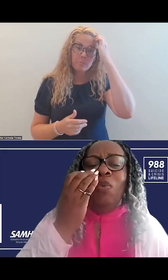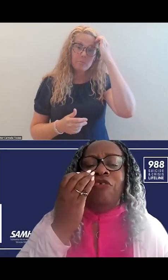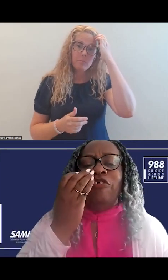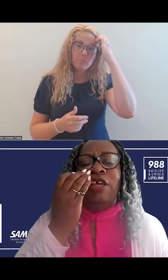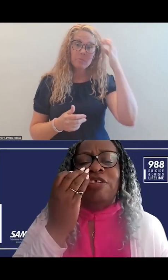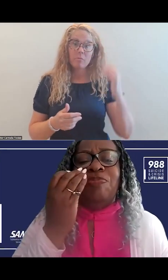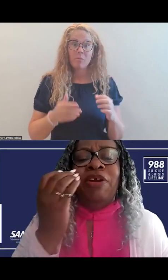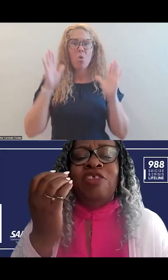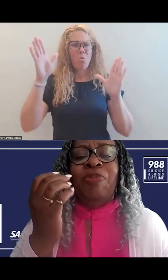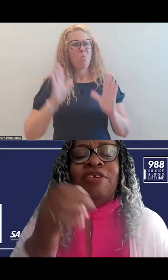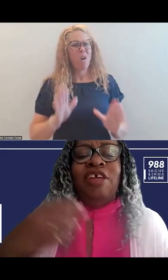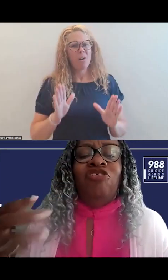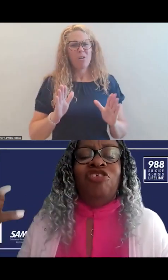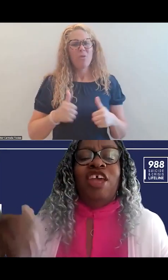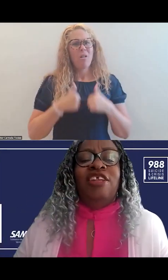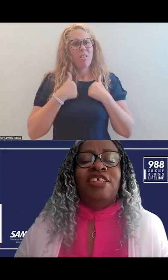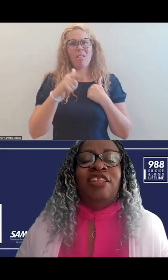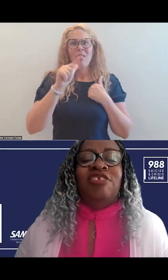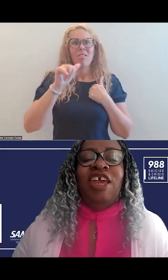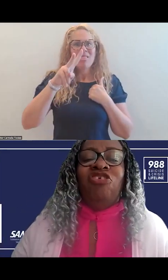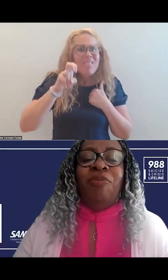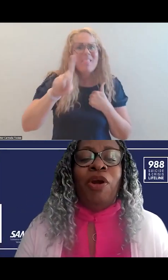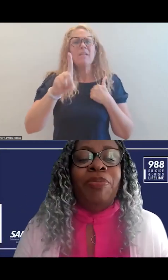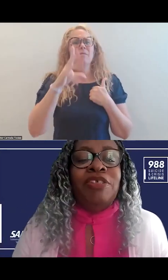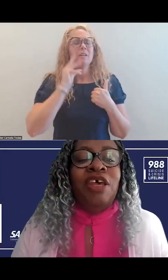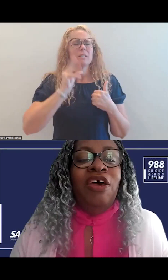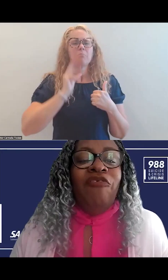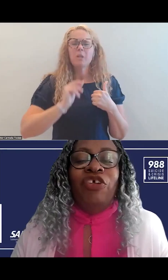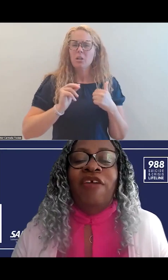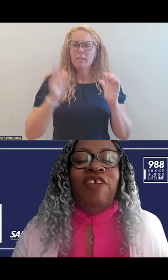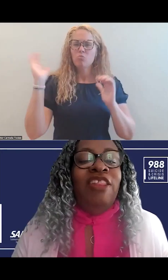HAD A WONDERFUL LIVED EXPERIENCE THAT SET THE STAGE OF THE EVENT